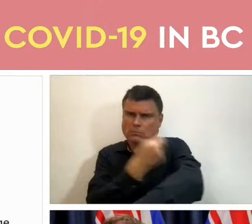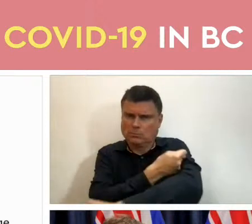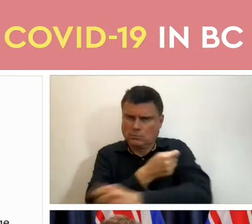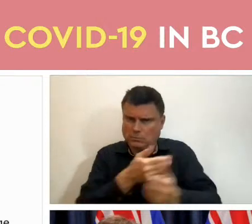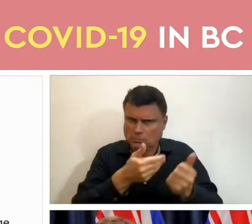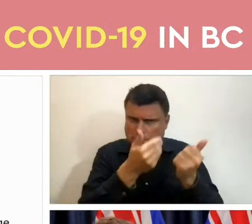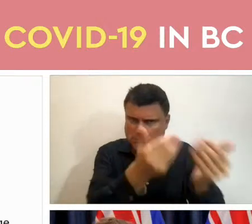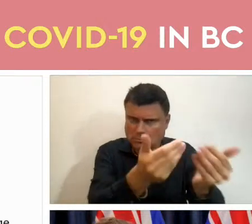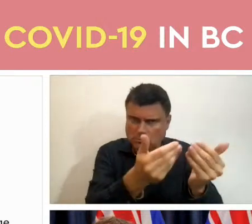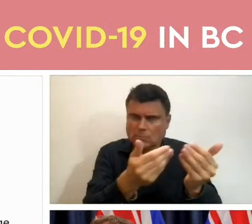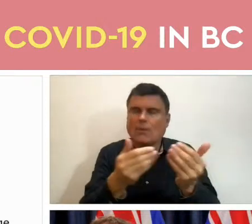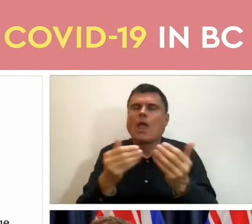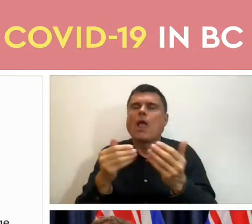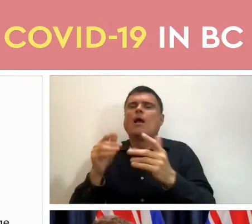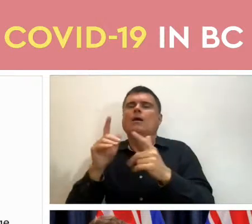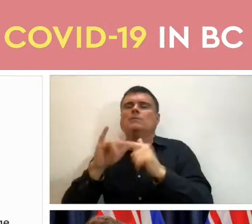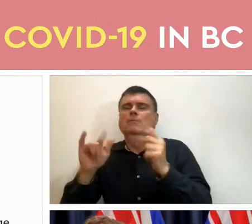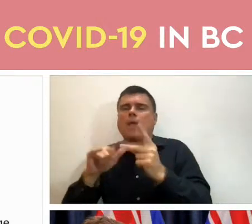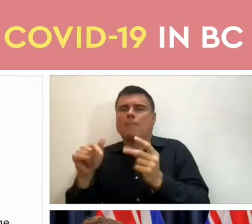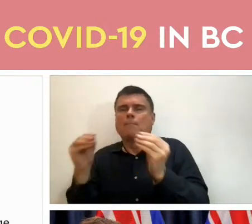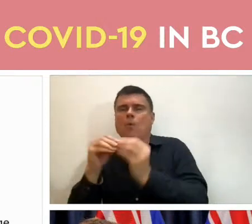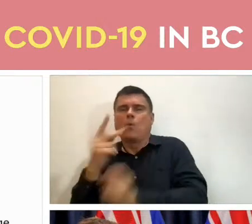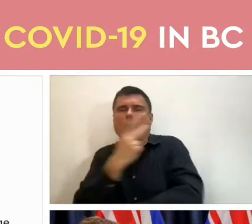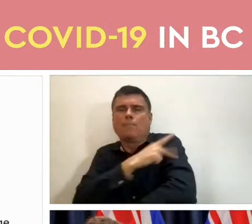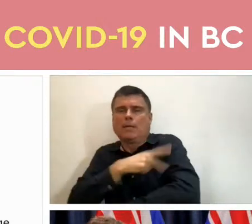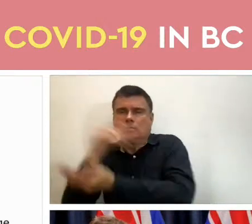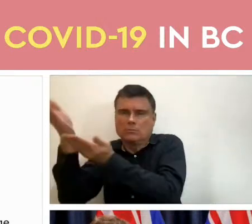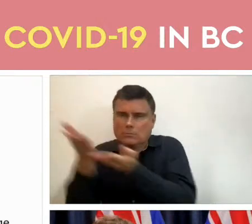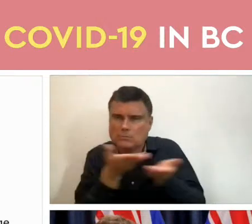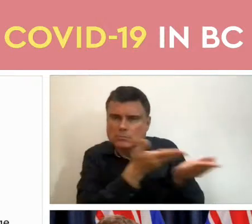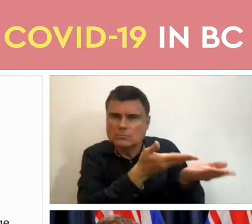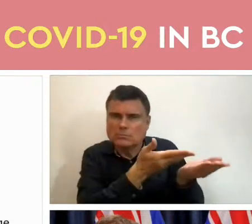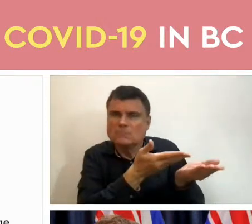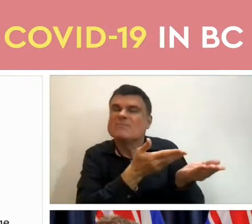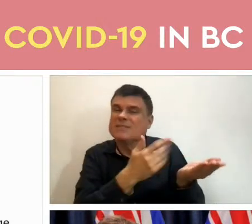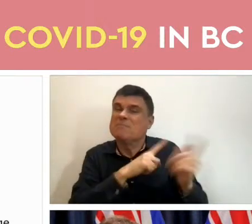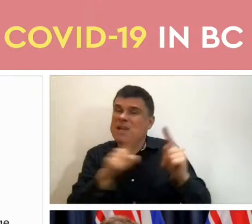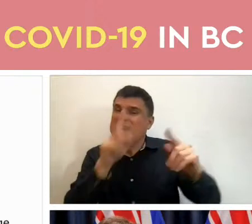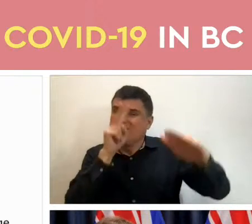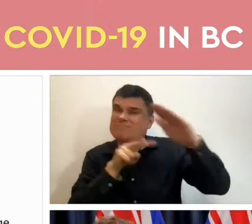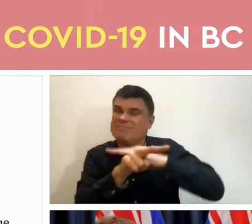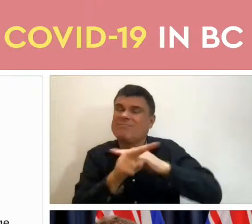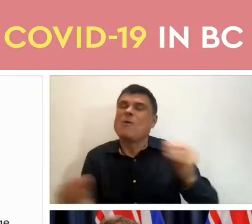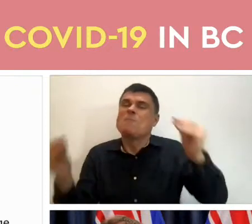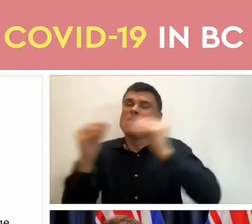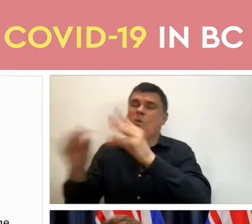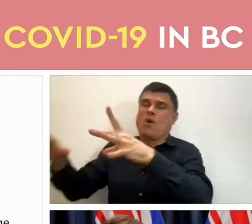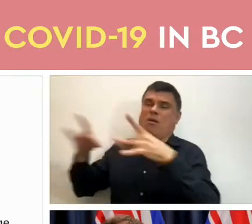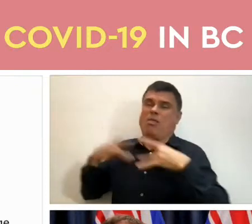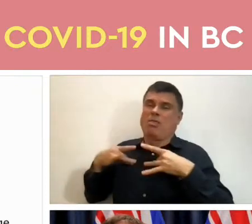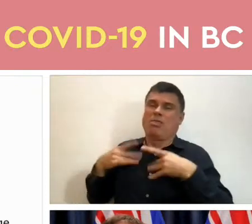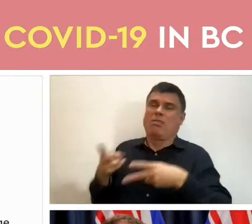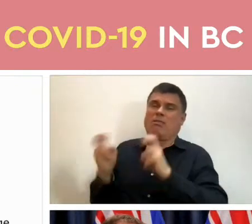expectation is about the increased number of COVID-19 cases and other health demands that are coming to our acute